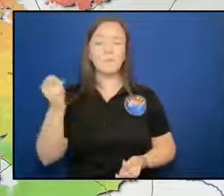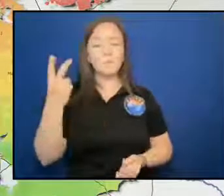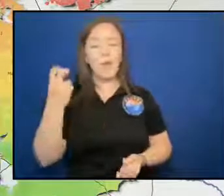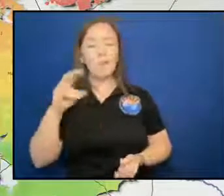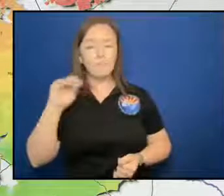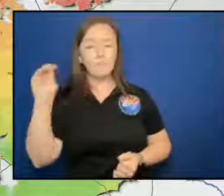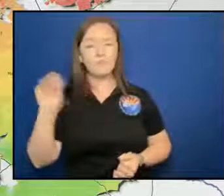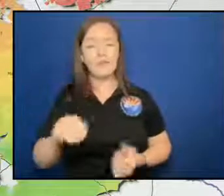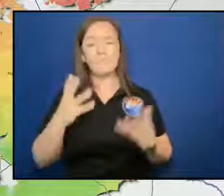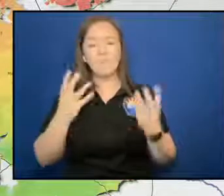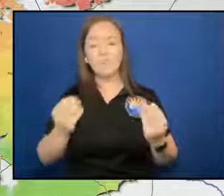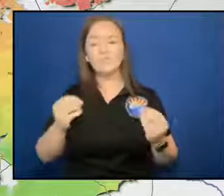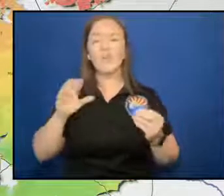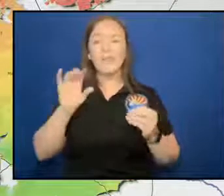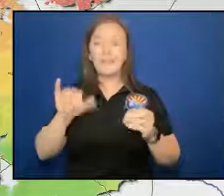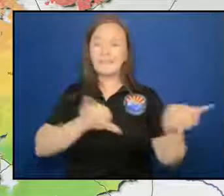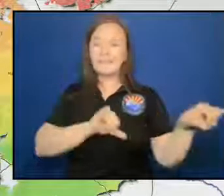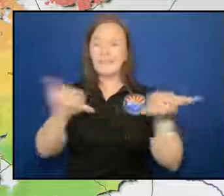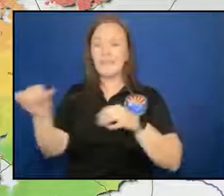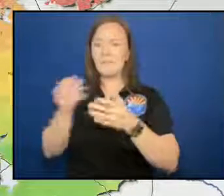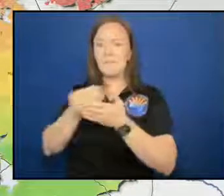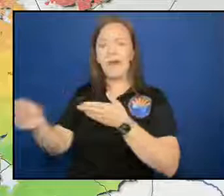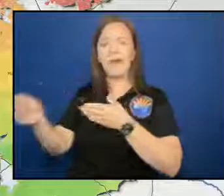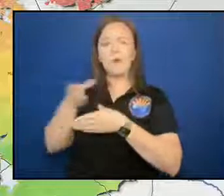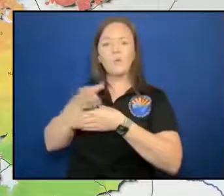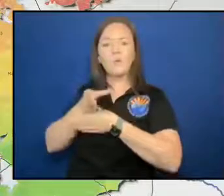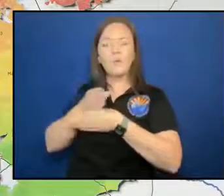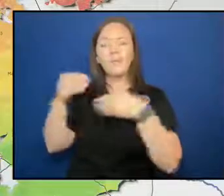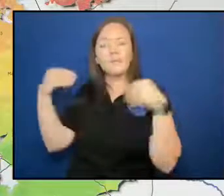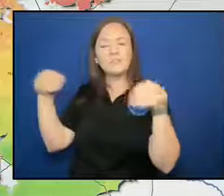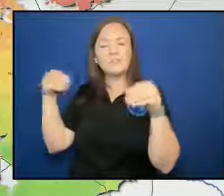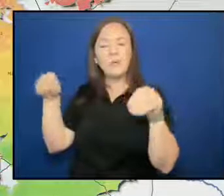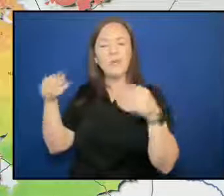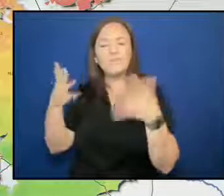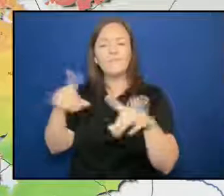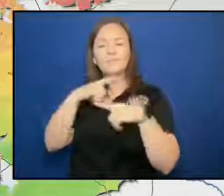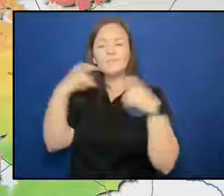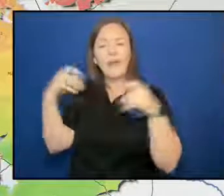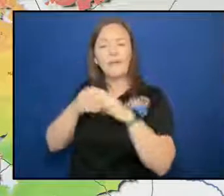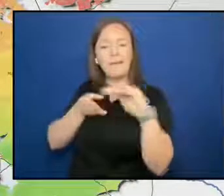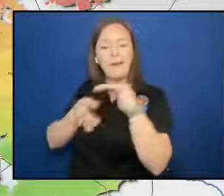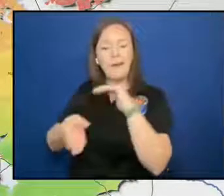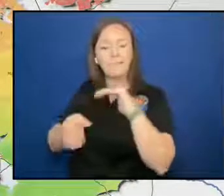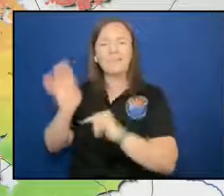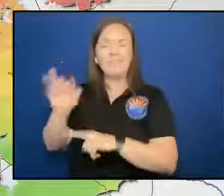AT NUMBERS, AND 7 DAY TOTAL IS GETTING UP TOWARDS THREE OR FOUR INCHES AND THIS IS ALL INSTEAD OF FRIDAY,